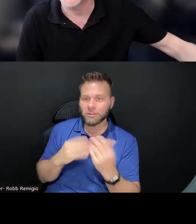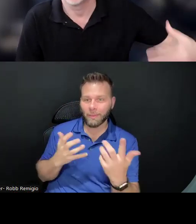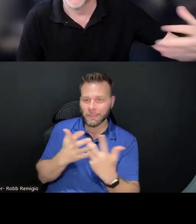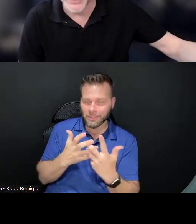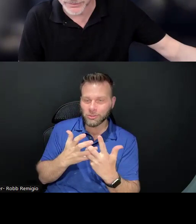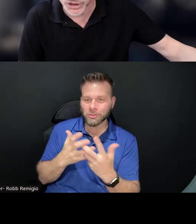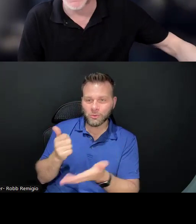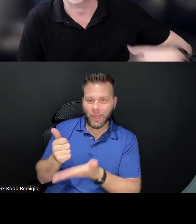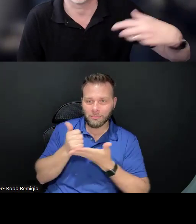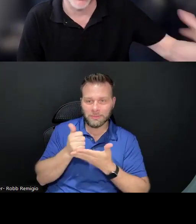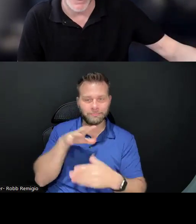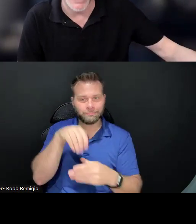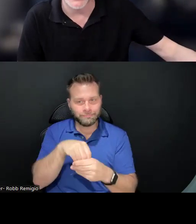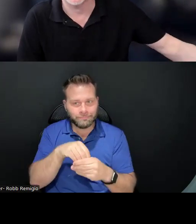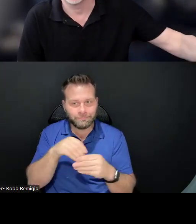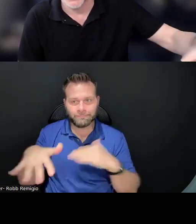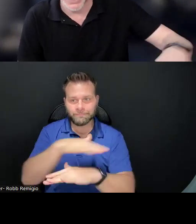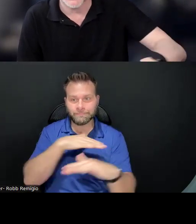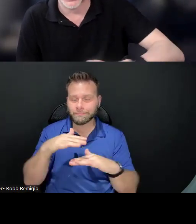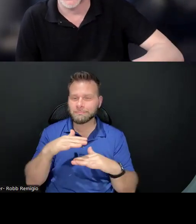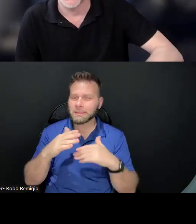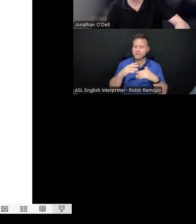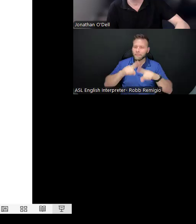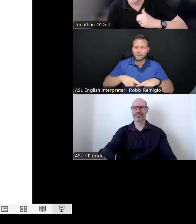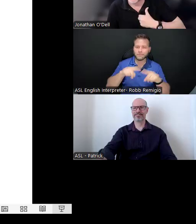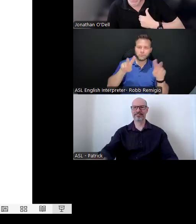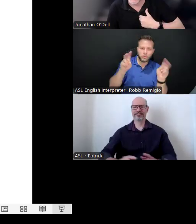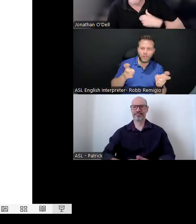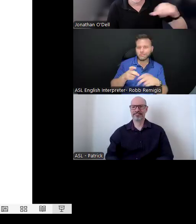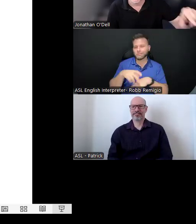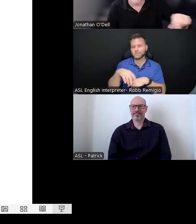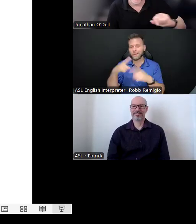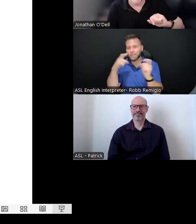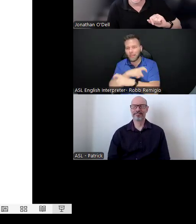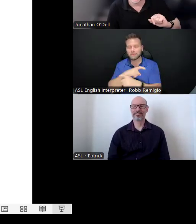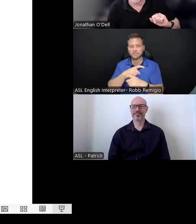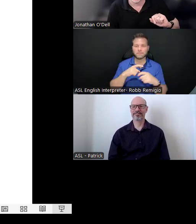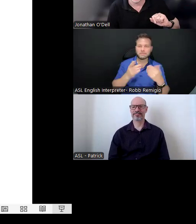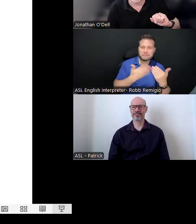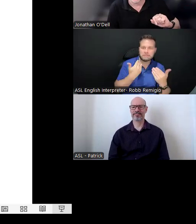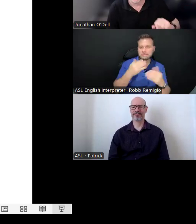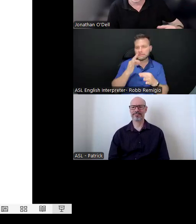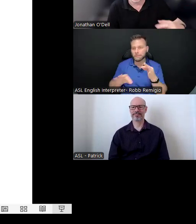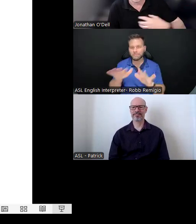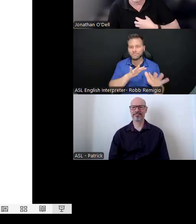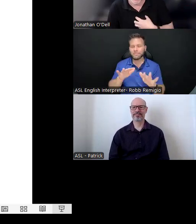I still acquire additional accommodations, depending on the complexity of